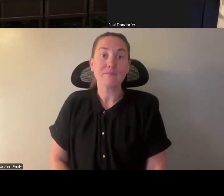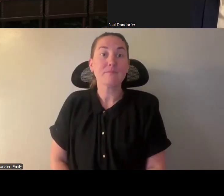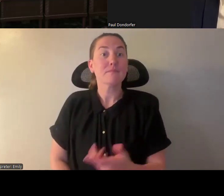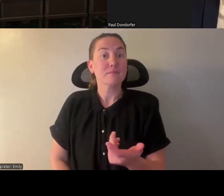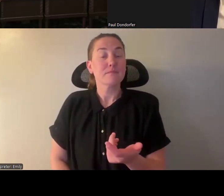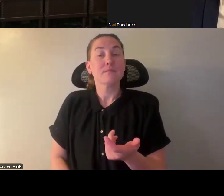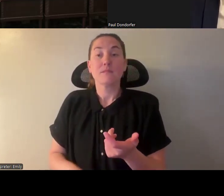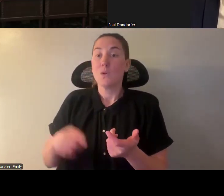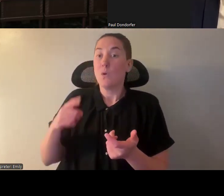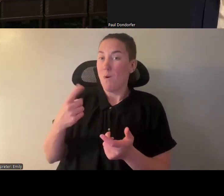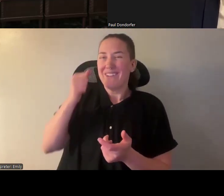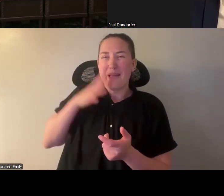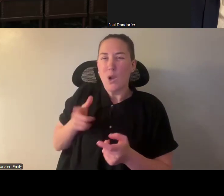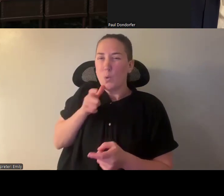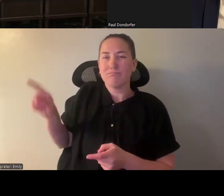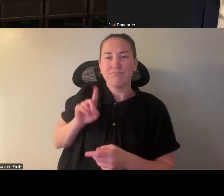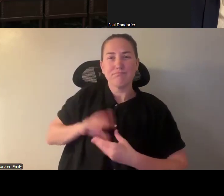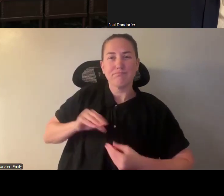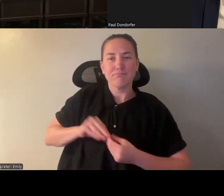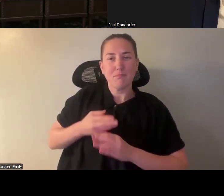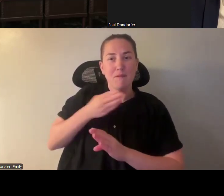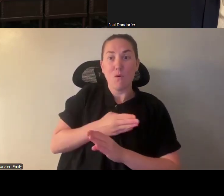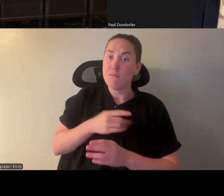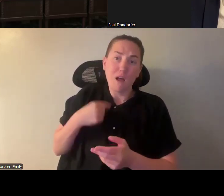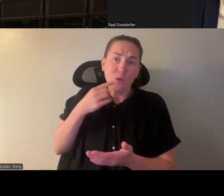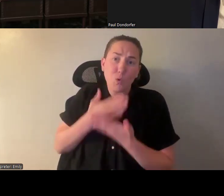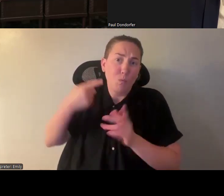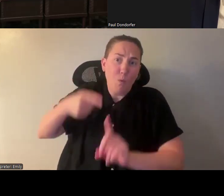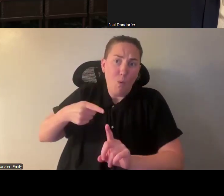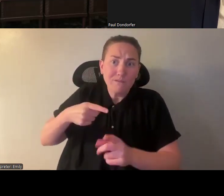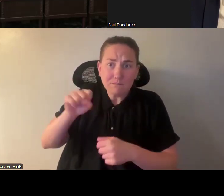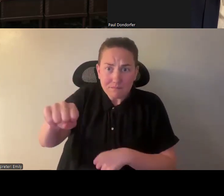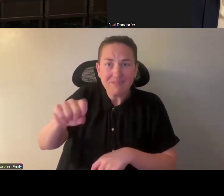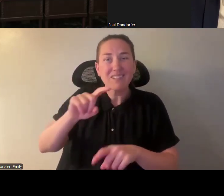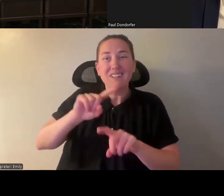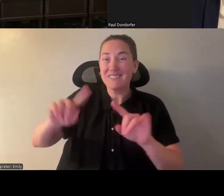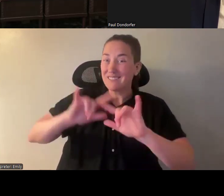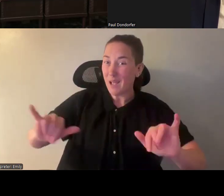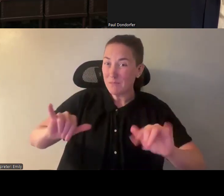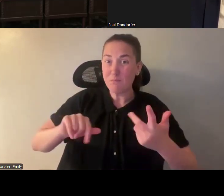young man earlier uh I thought it was an excellent point but I'd point out that when anybody in the